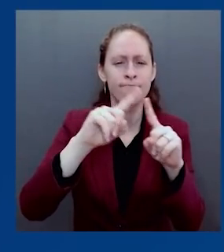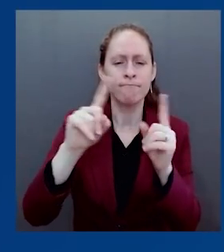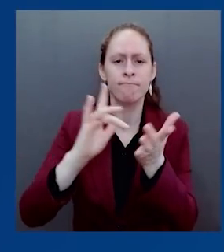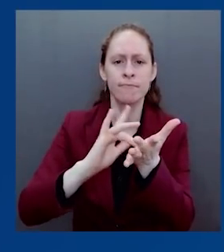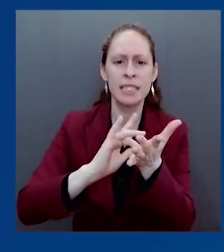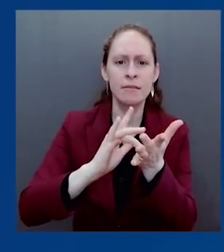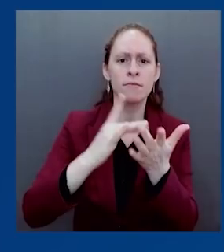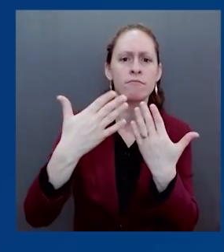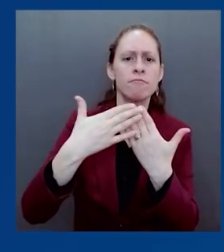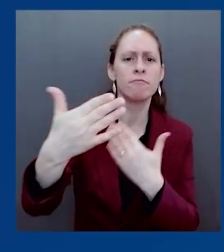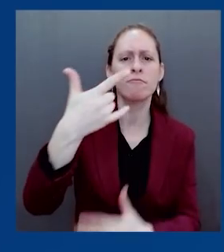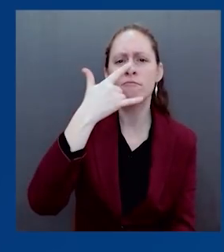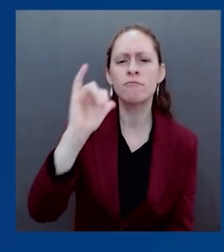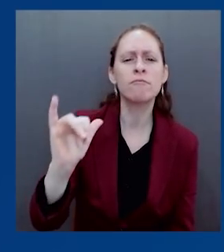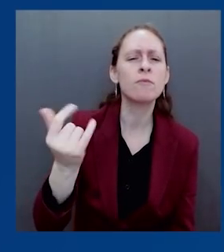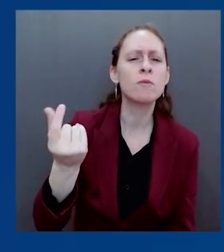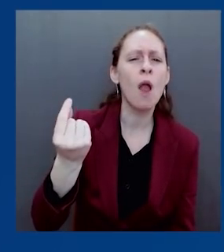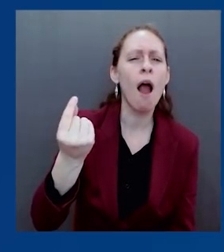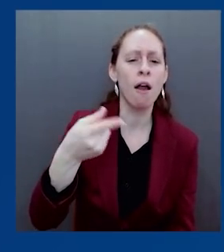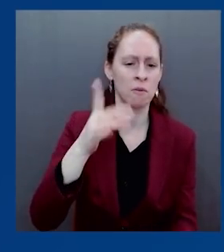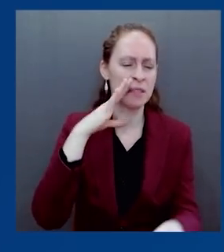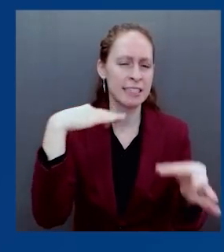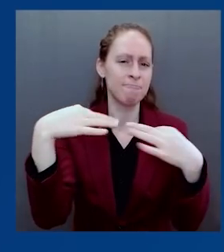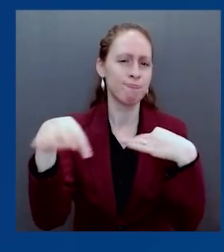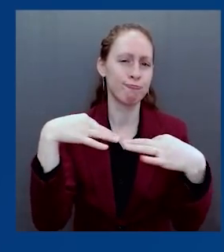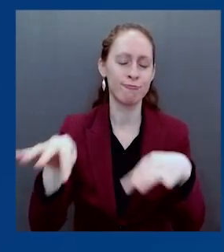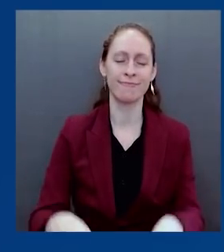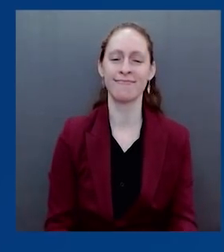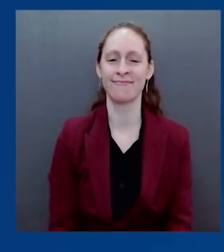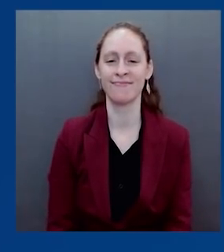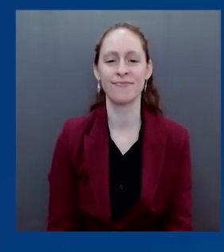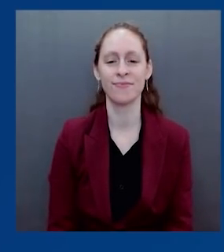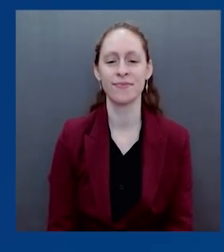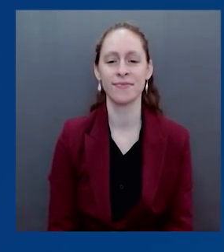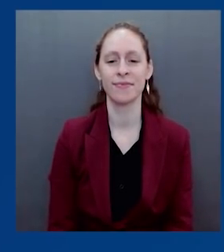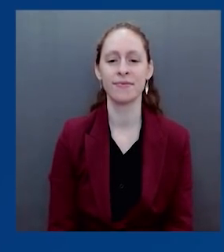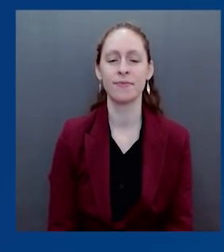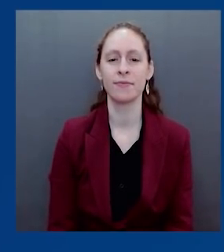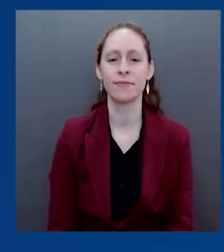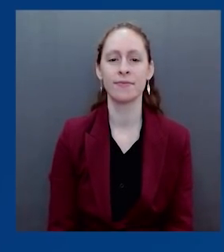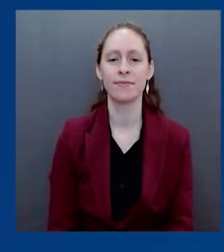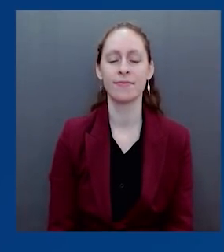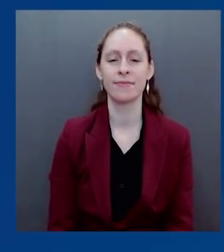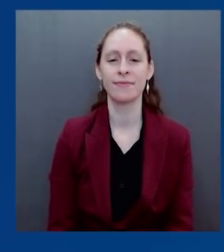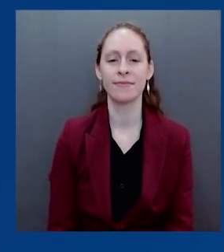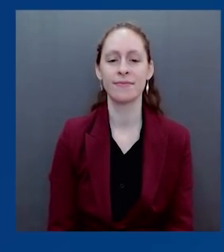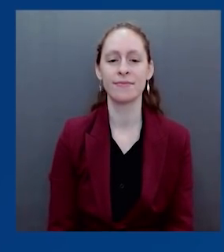Dr. Fauci. Dr. Fauci: Thank you very much, Jeff. What I'd like to do over the next few minutes is talk